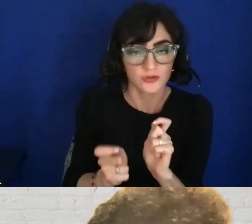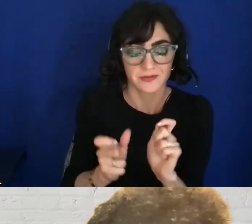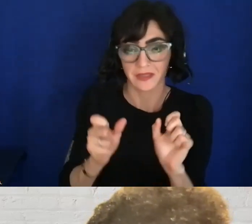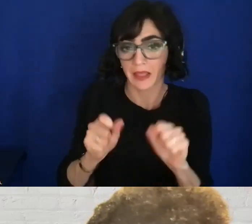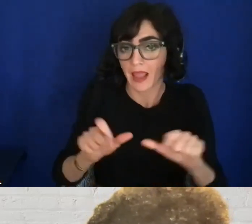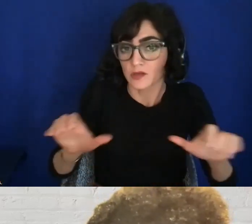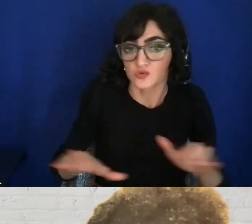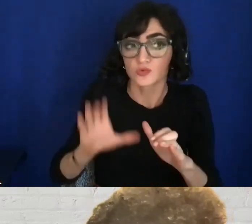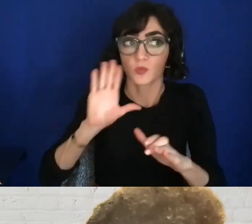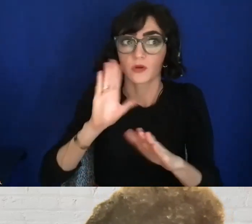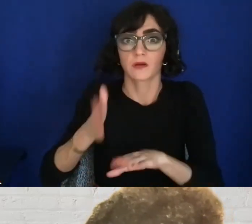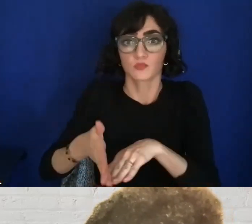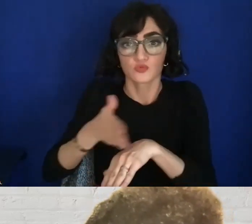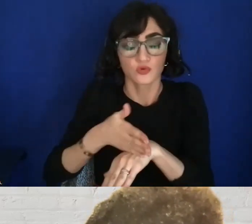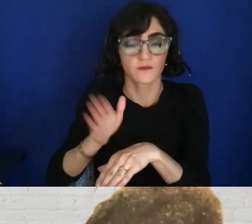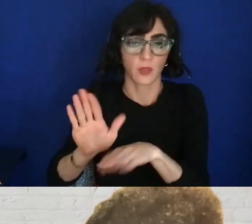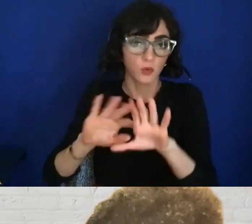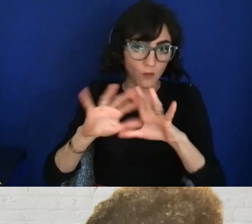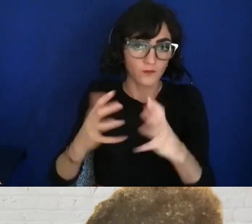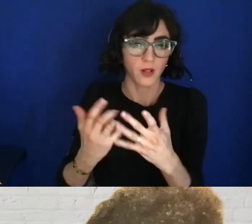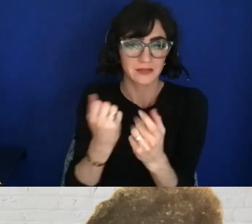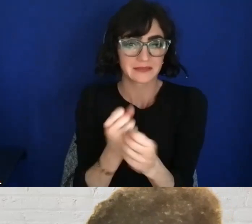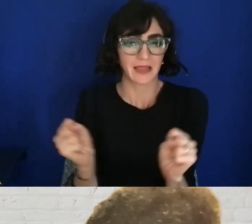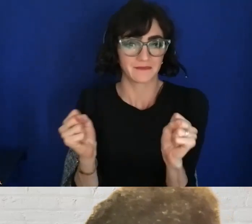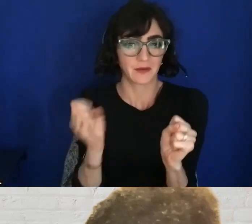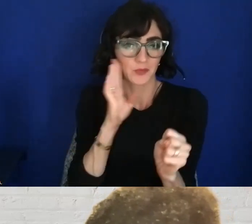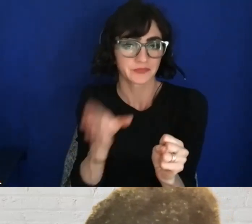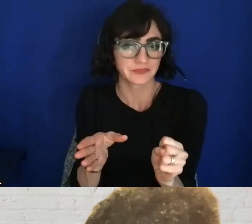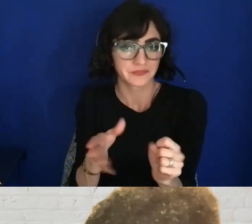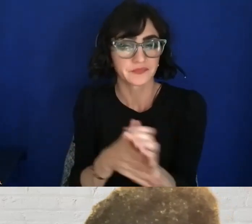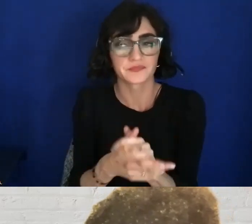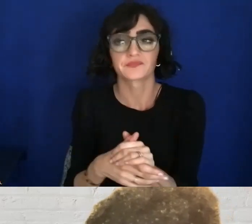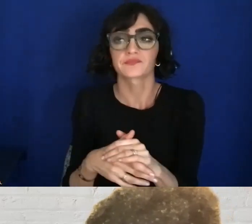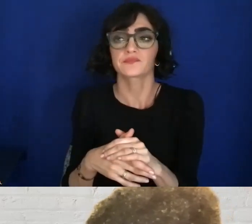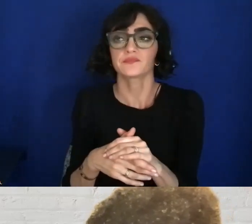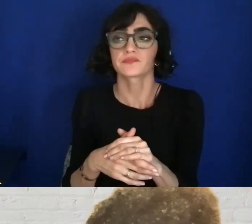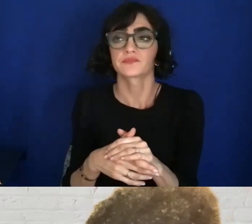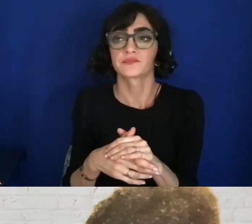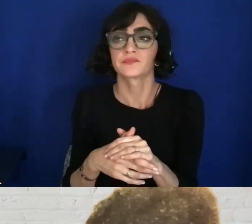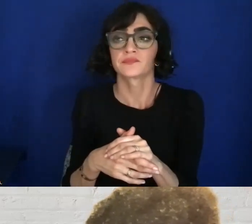improve their safety and their well-being and that any small change in one of these